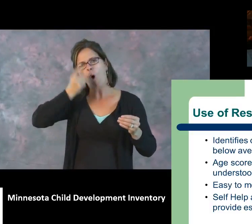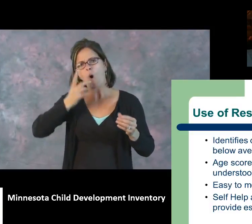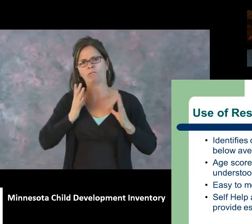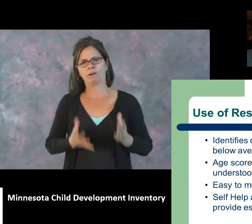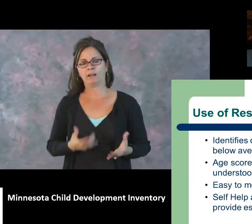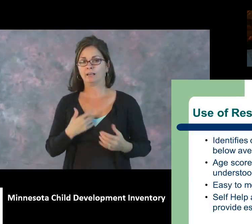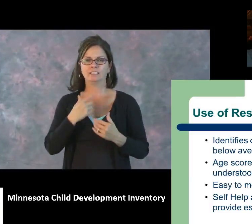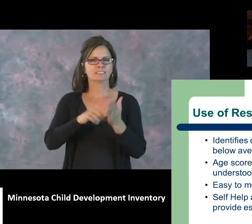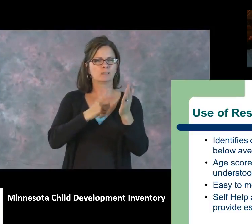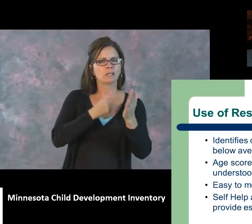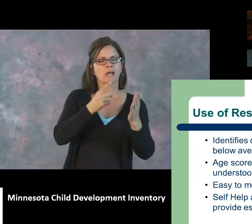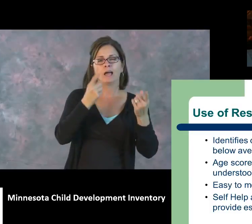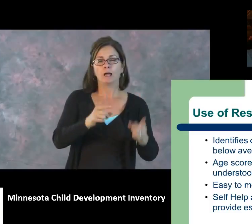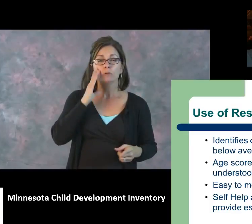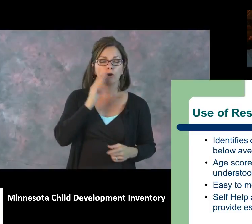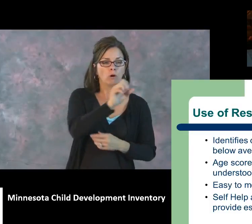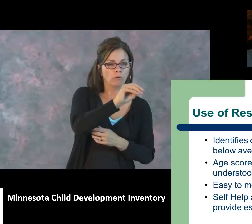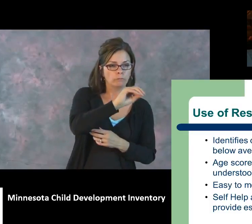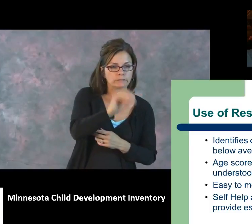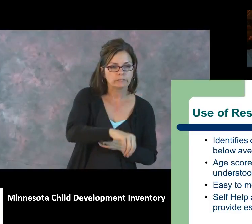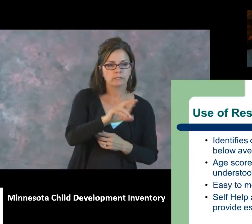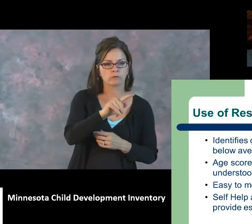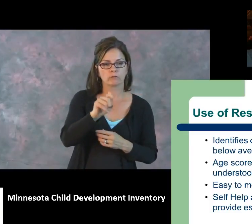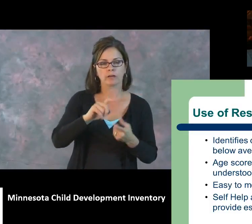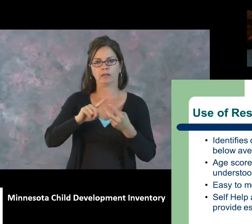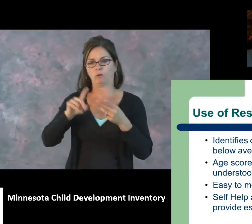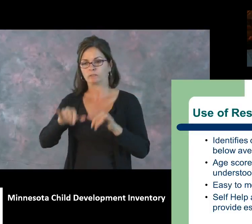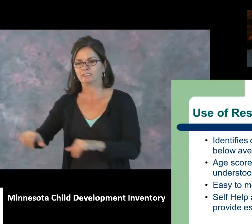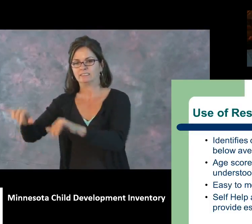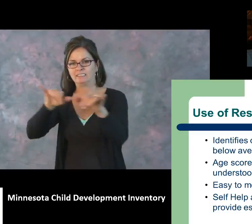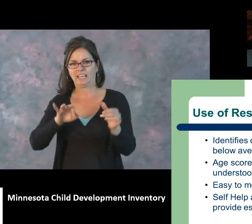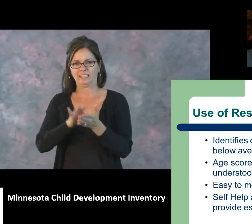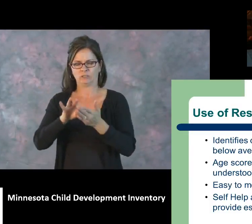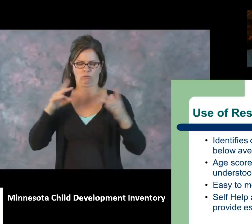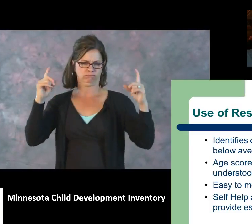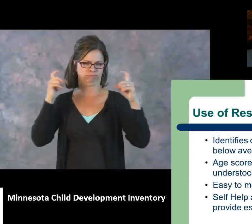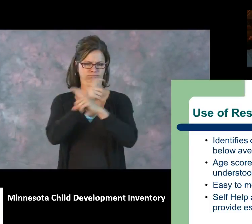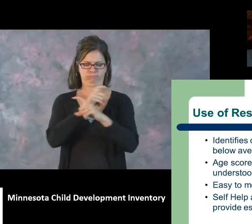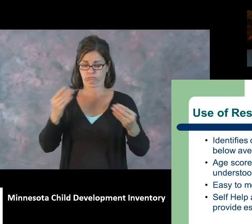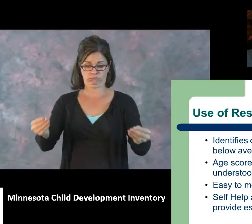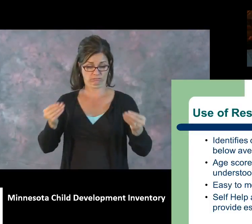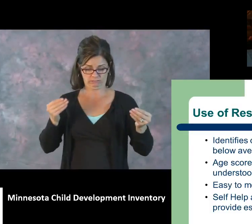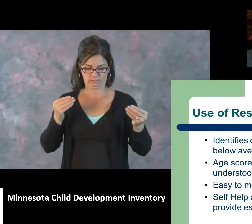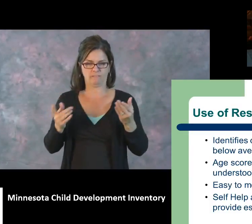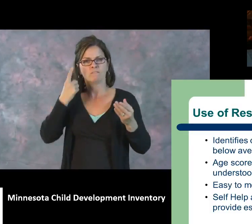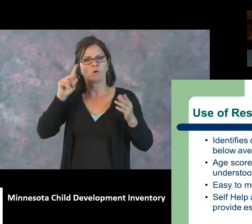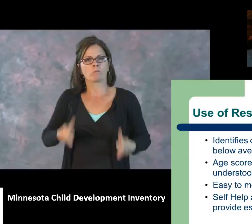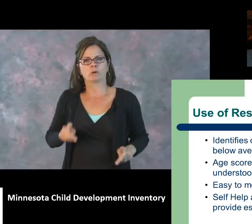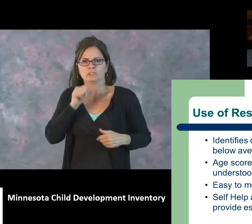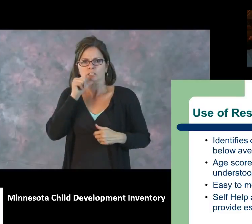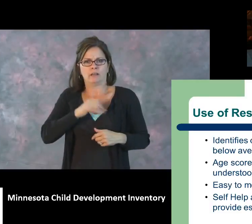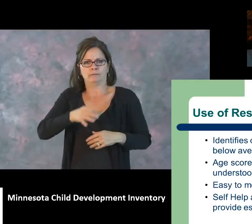or standard scores are less easily understood by a lay person, who hasn't had tutoring